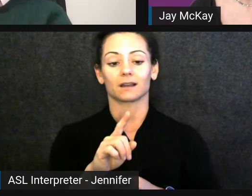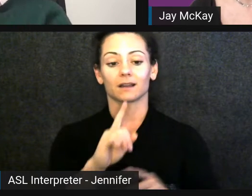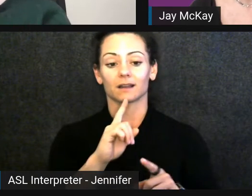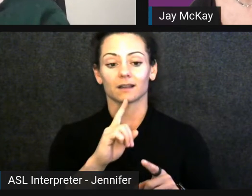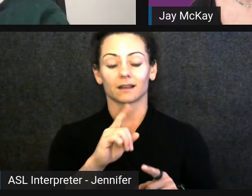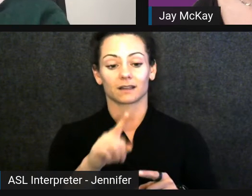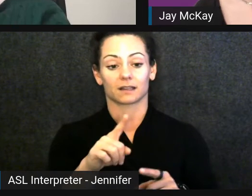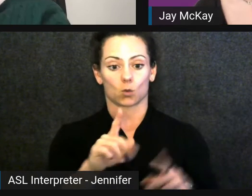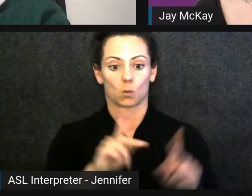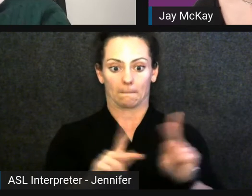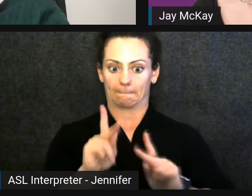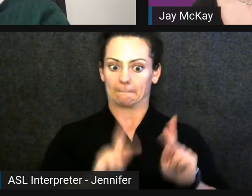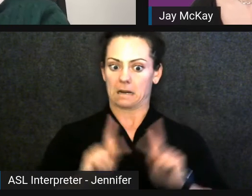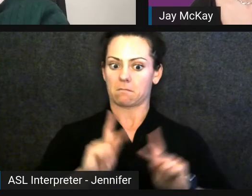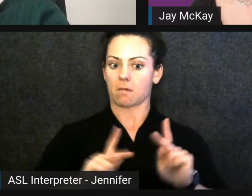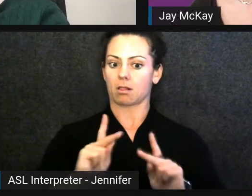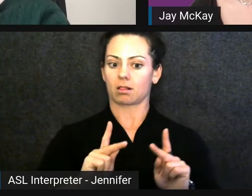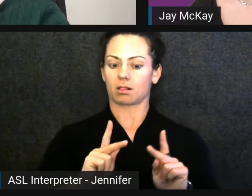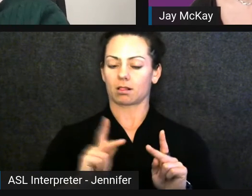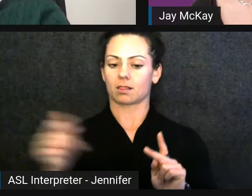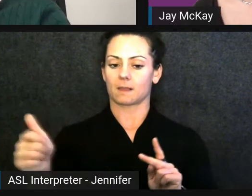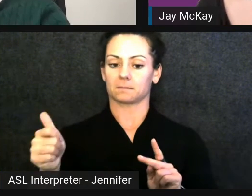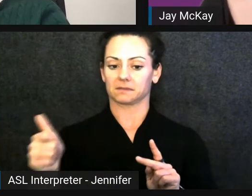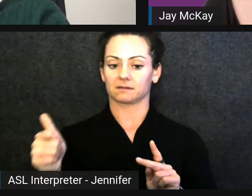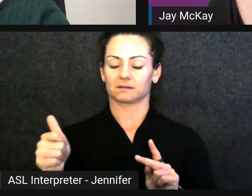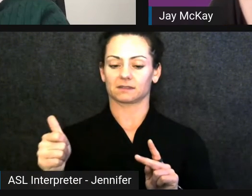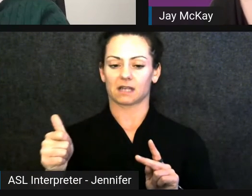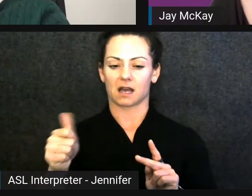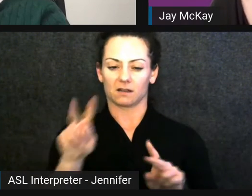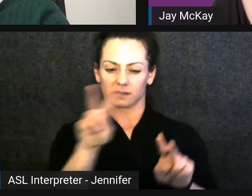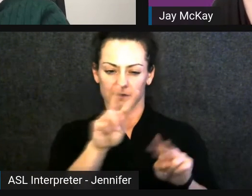who are running the check for you.